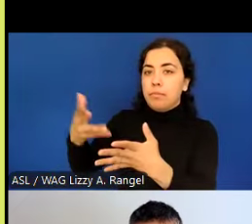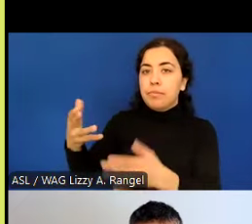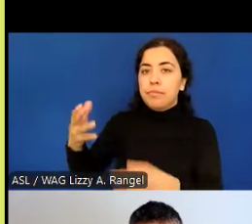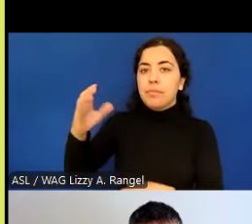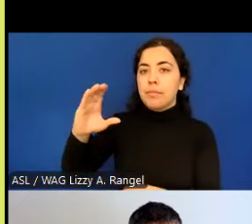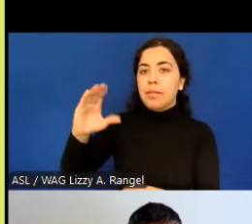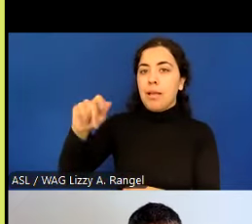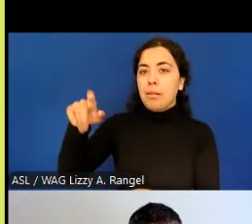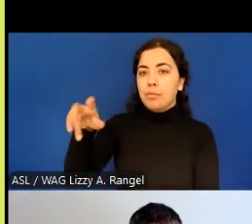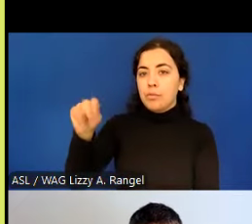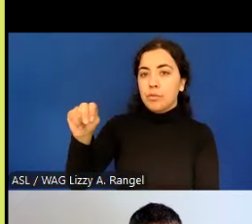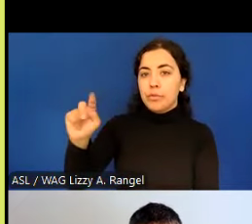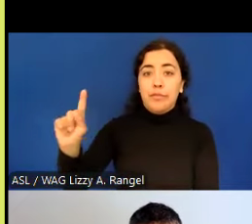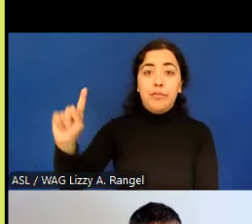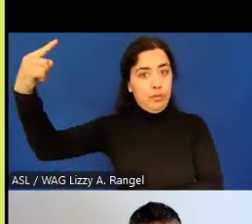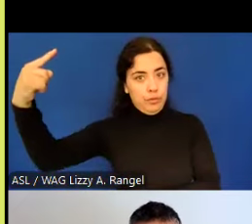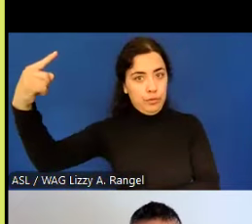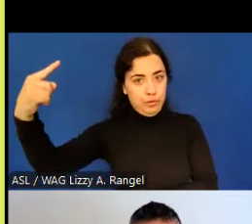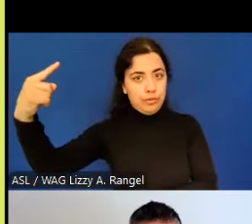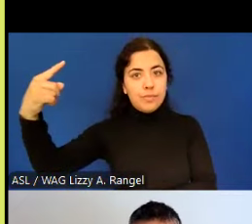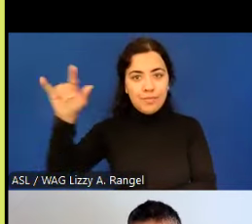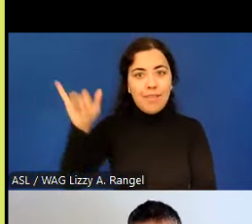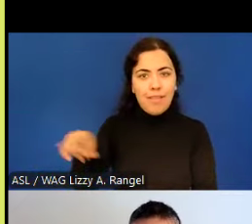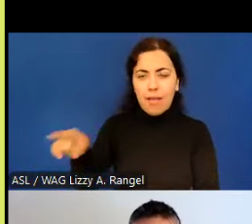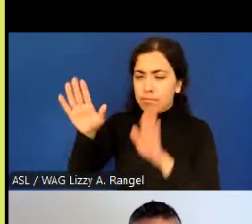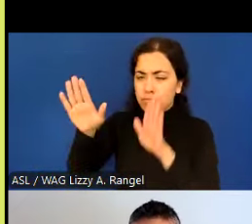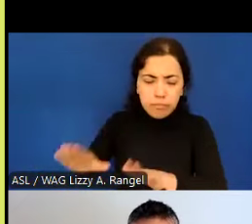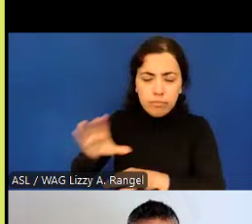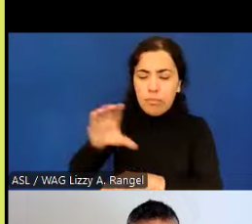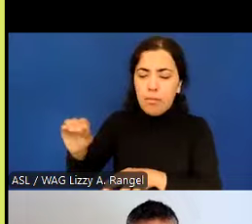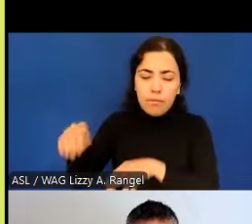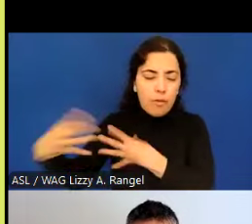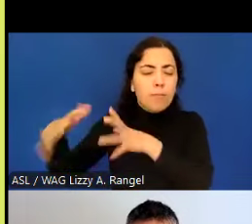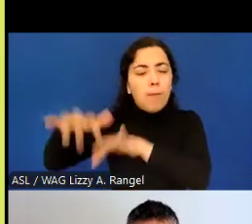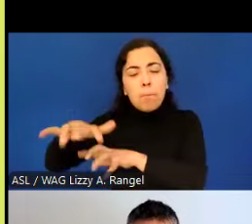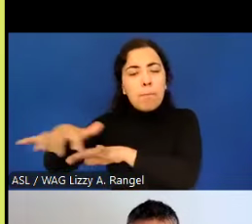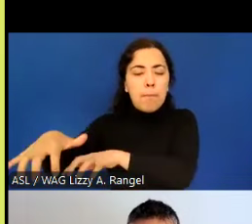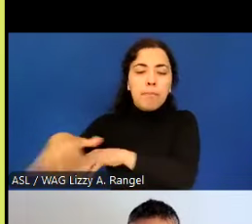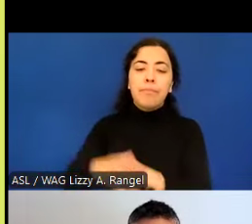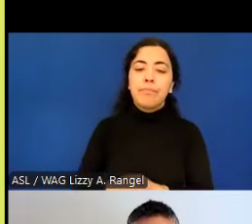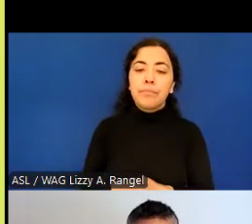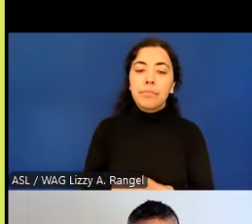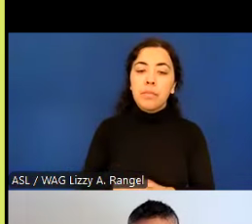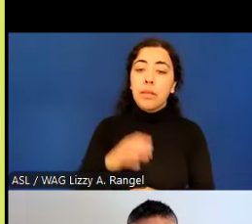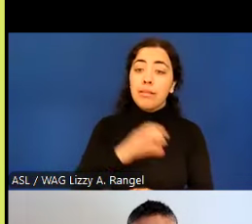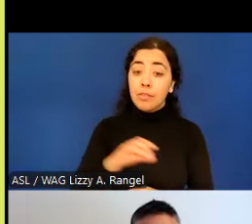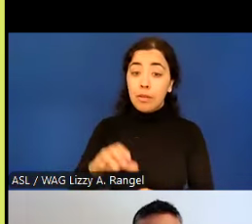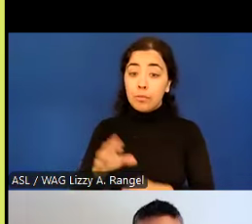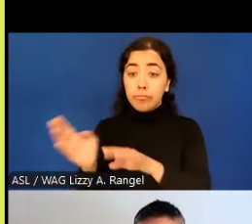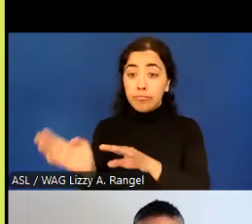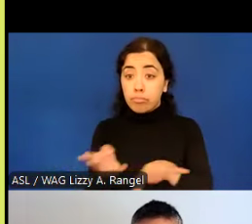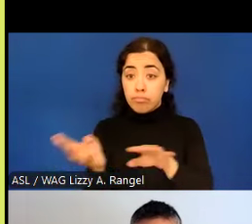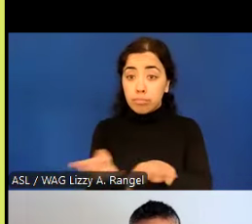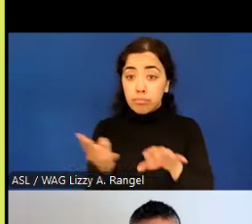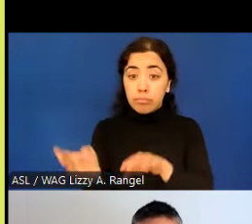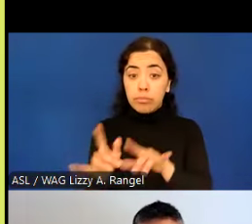aware of. Displaying captions underneath the live player and simultaneously projected in your venue